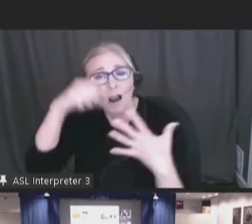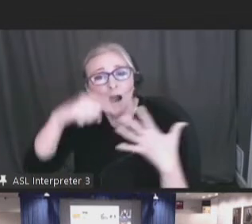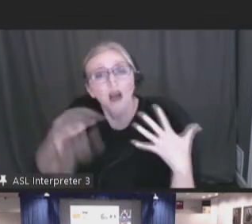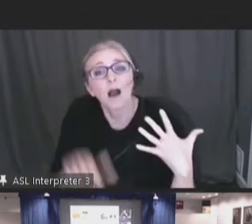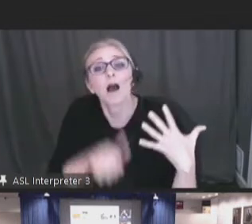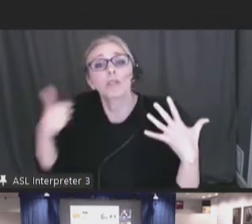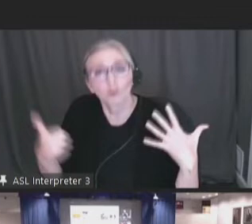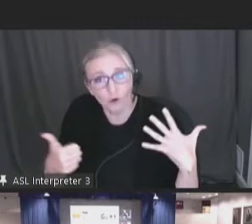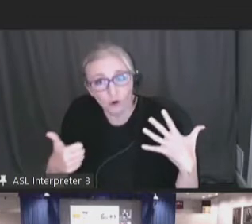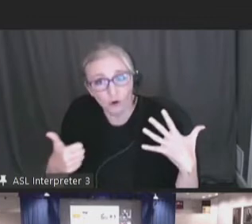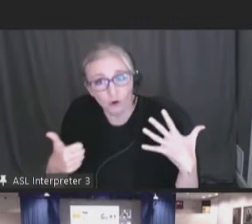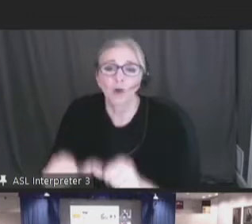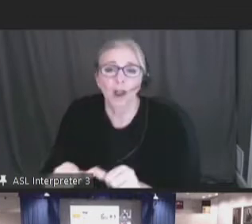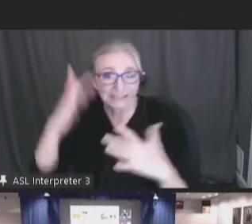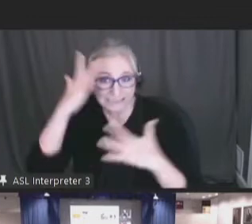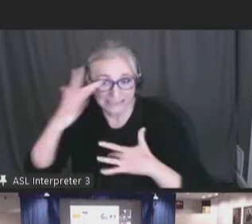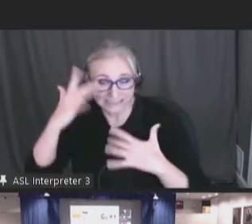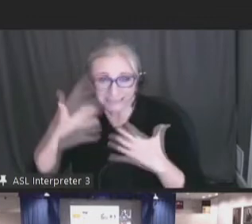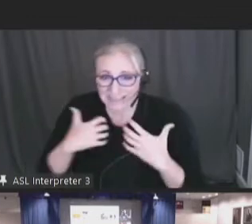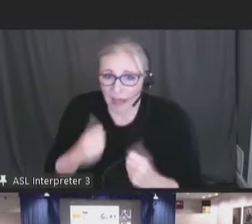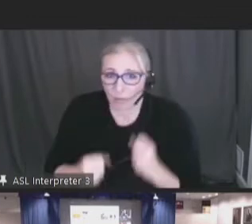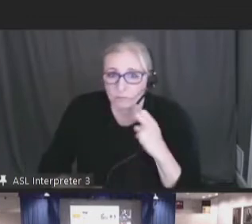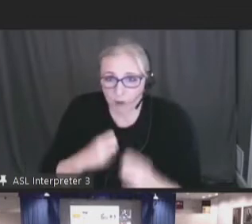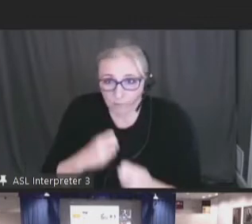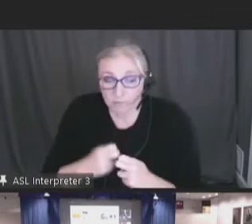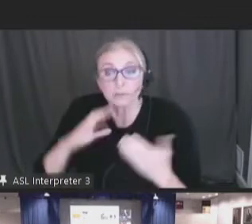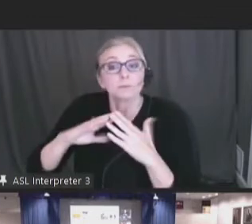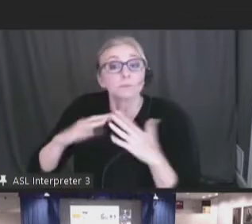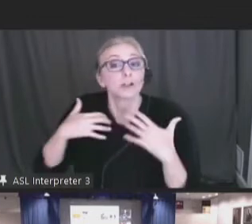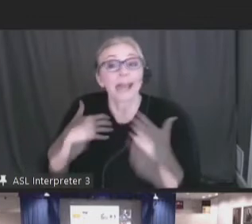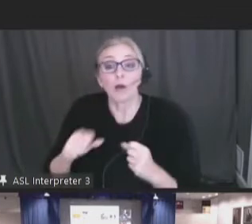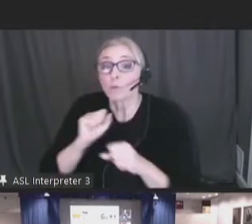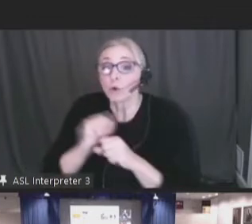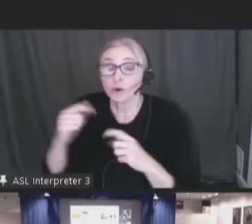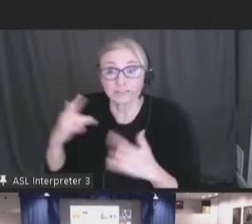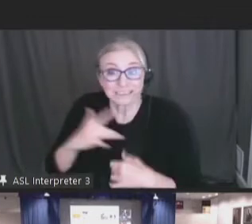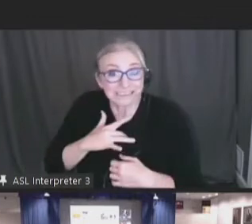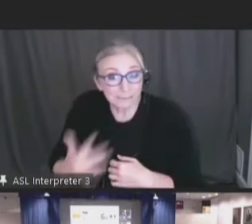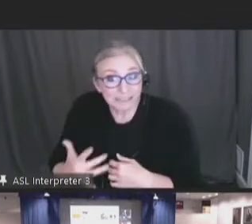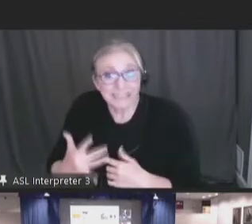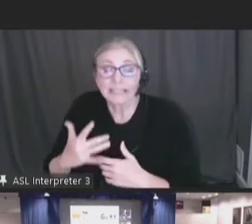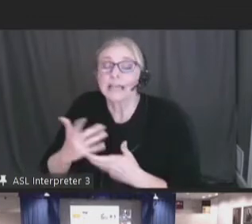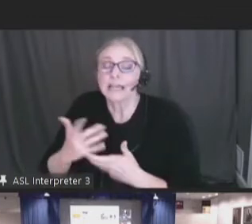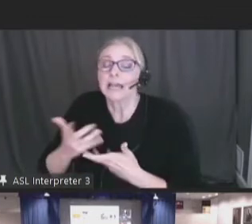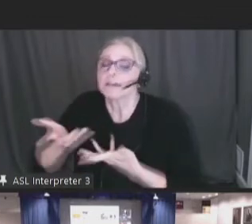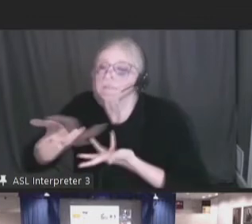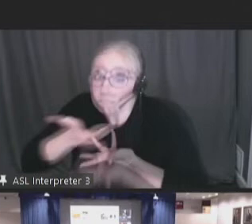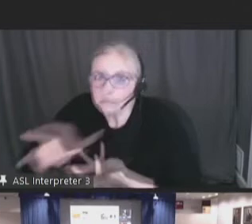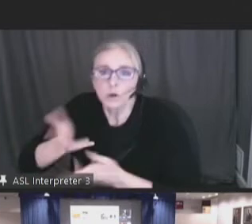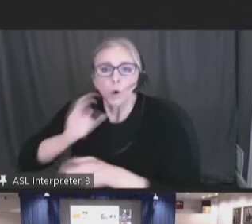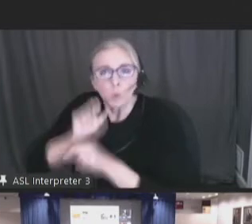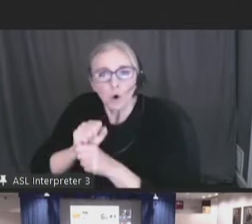diseases and health conditions. Community health workers historically have worked within chronic